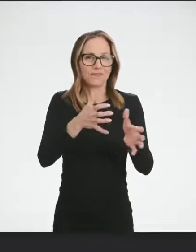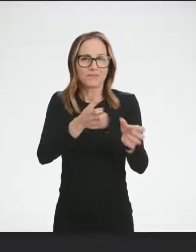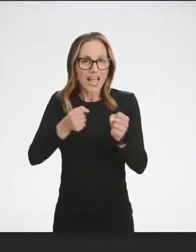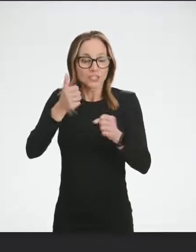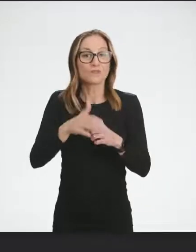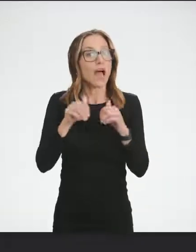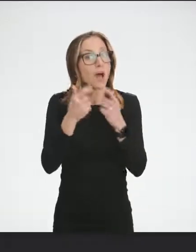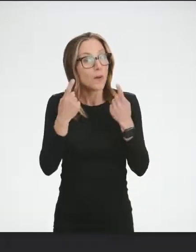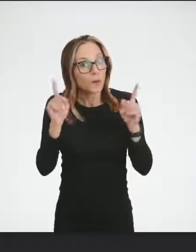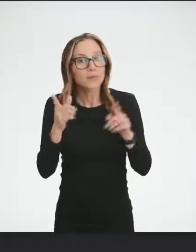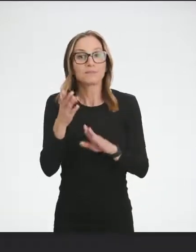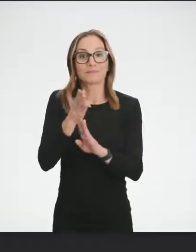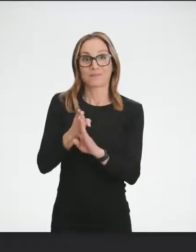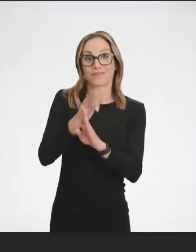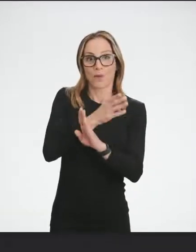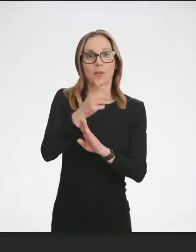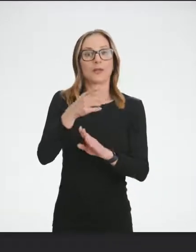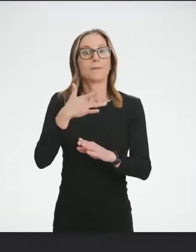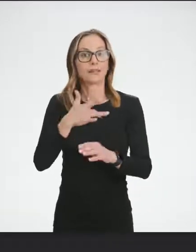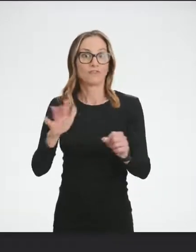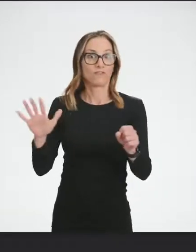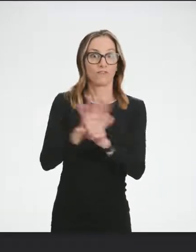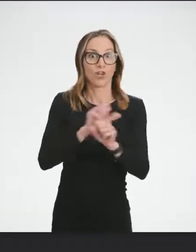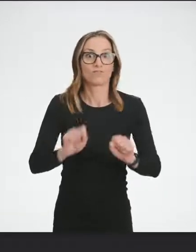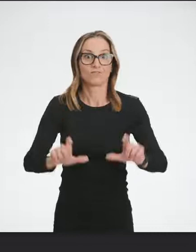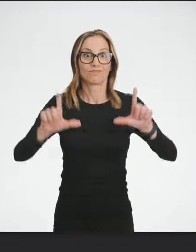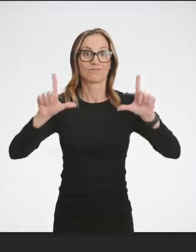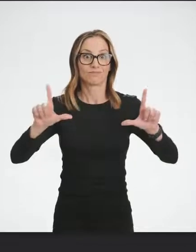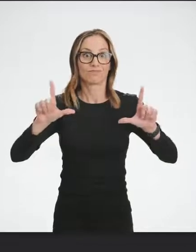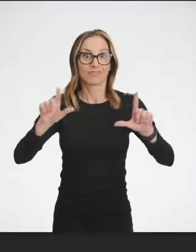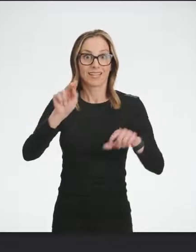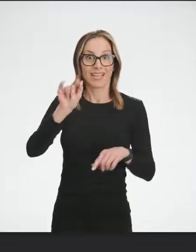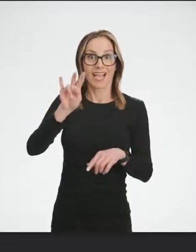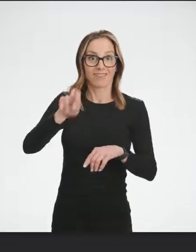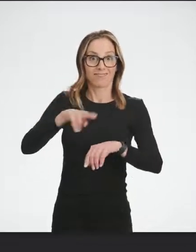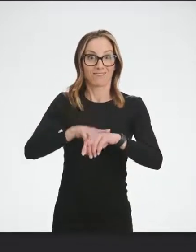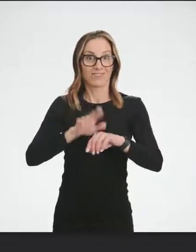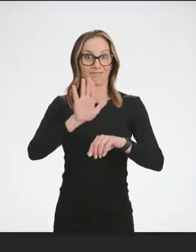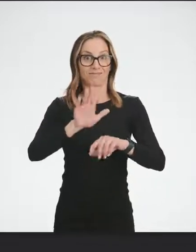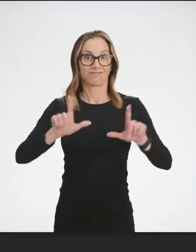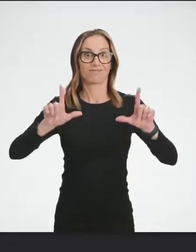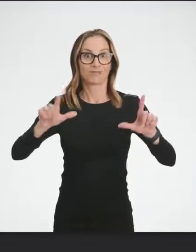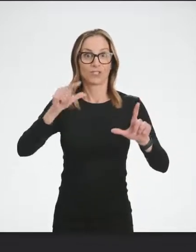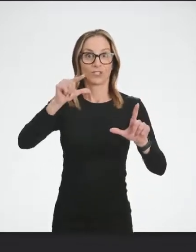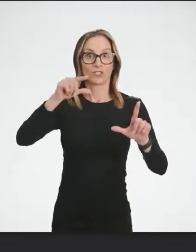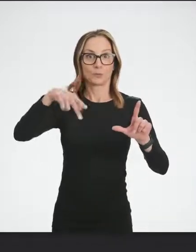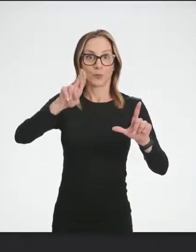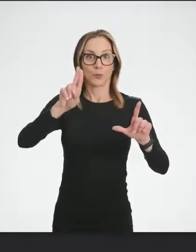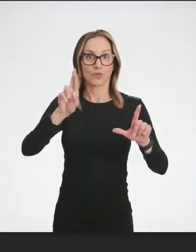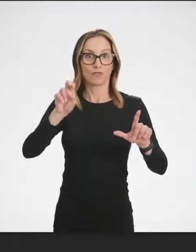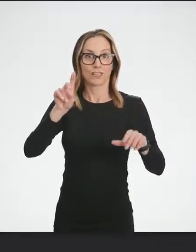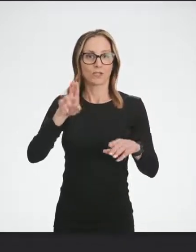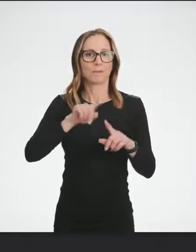Previously, you would render your full frame at native resolution, but the GPU render time might not hit the target frame time.